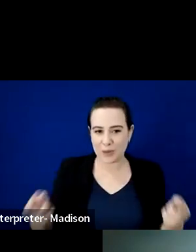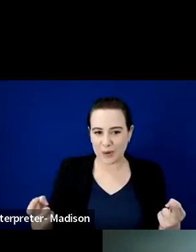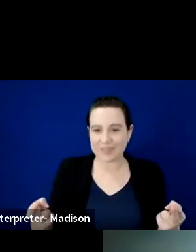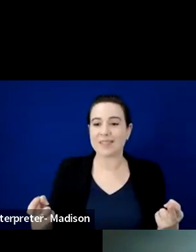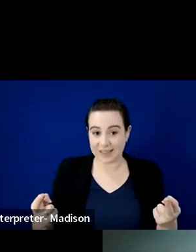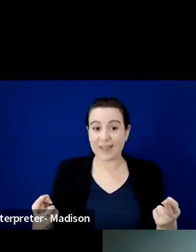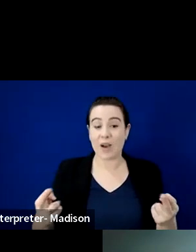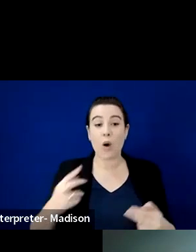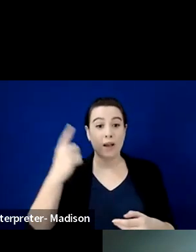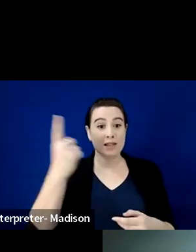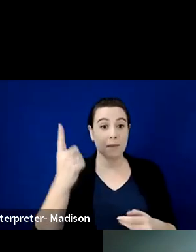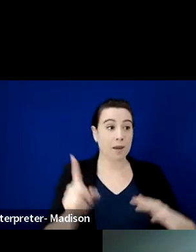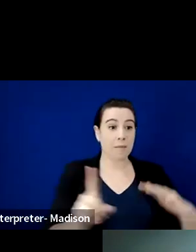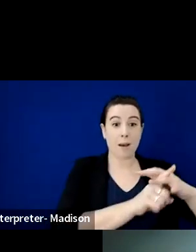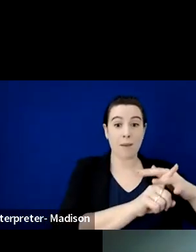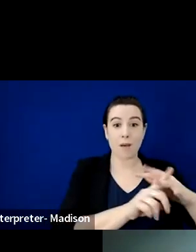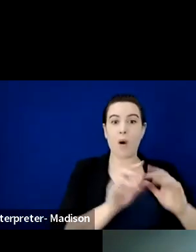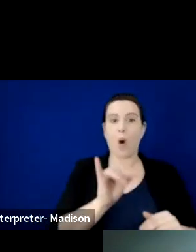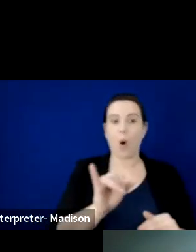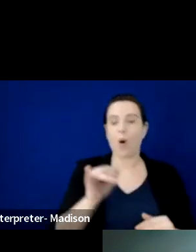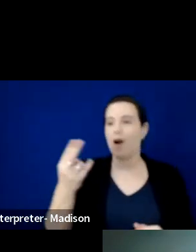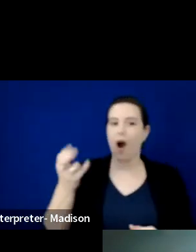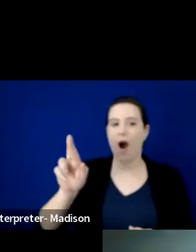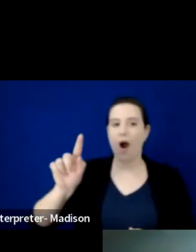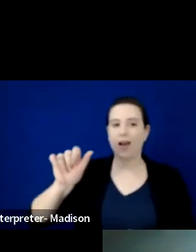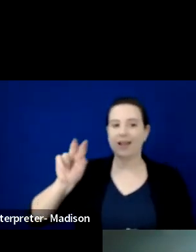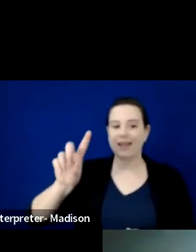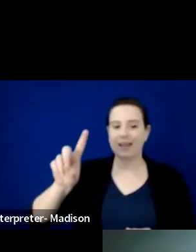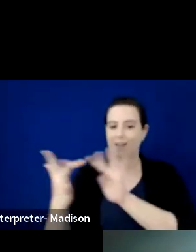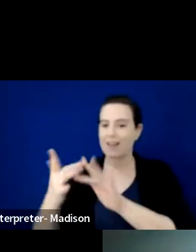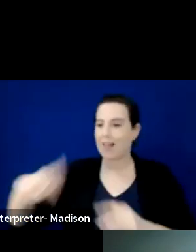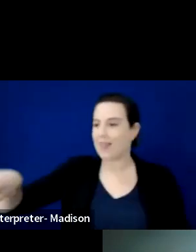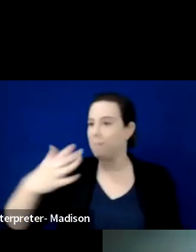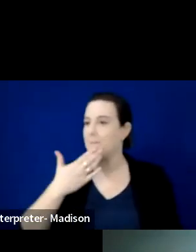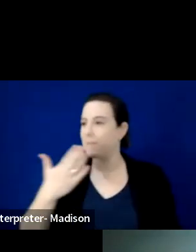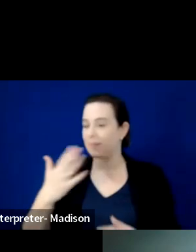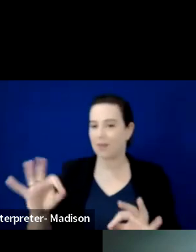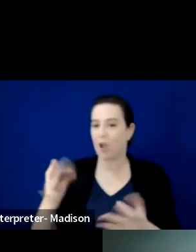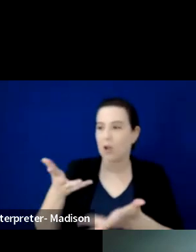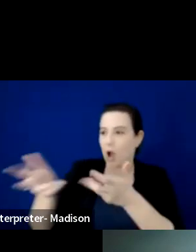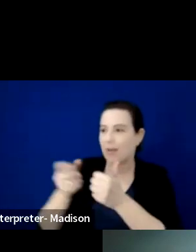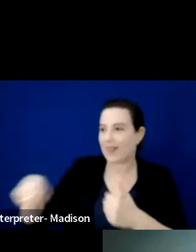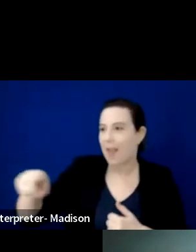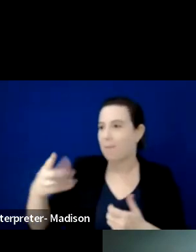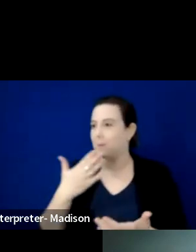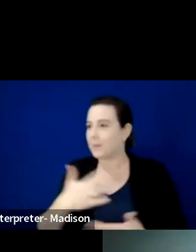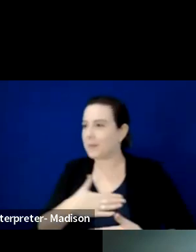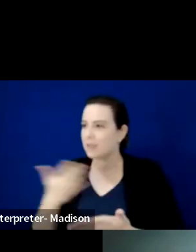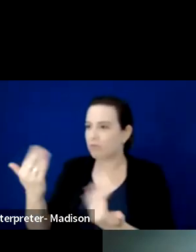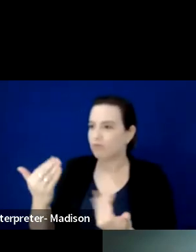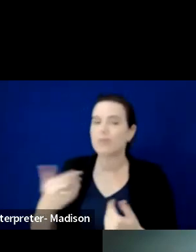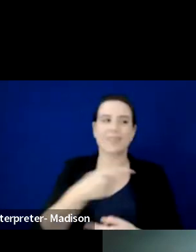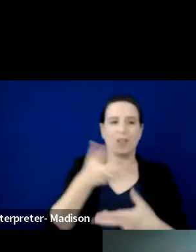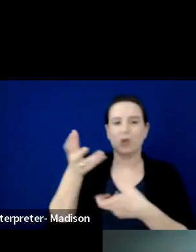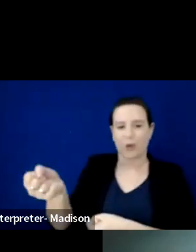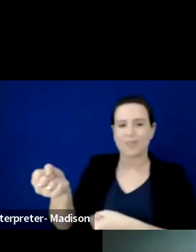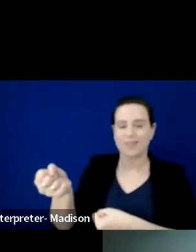And it's -- it's accurate information, then we become a resource.